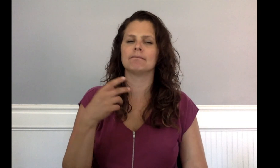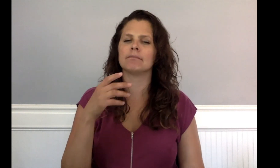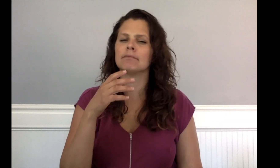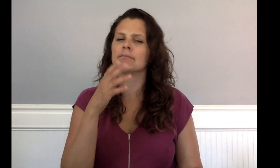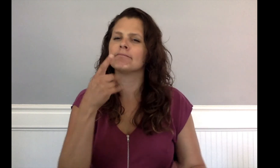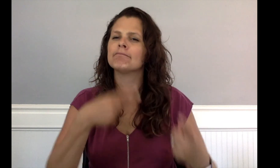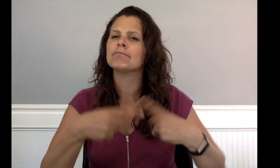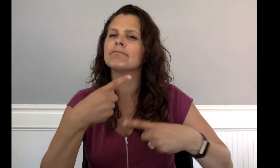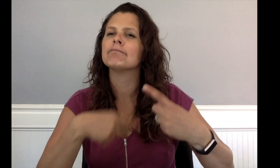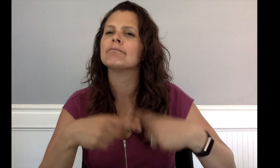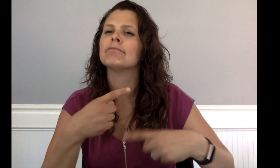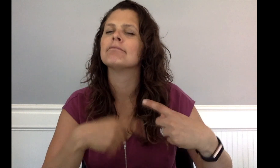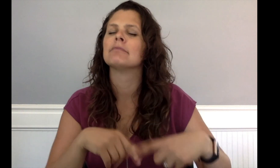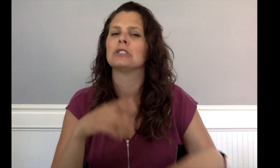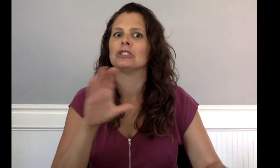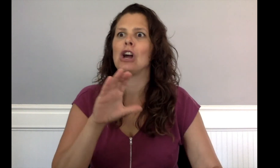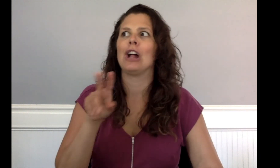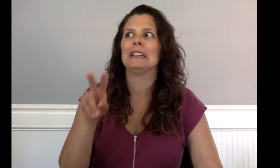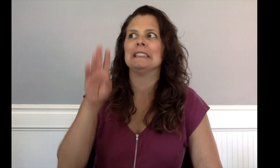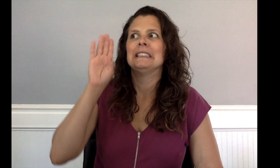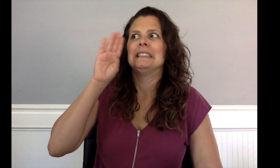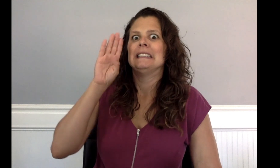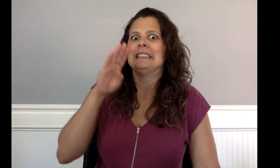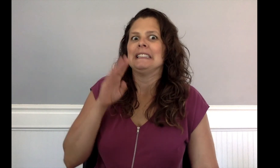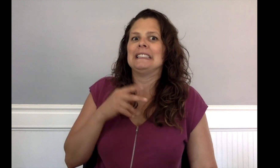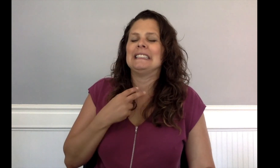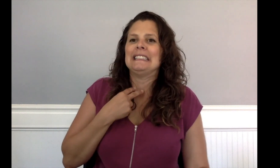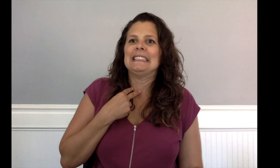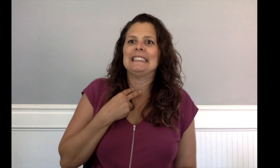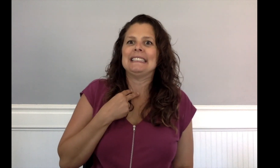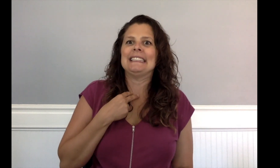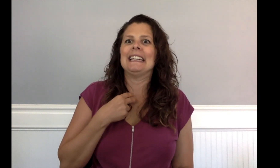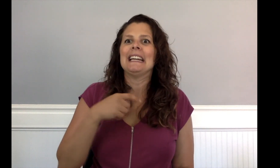She signed to him. It was clear what she was saying.